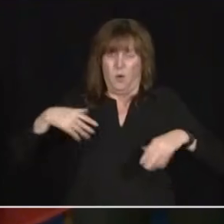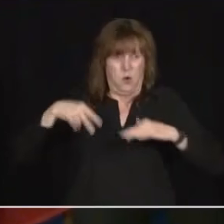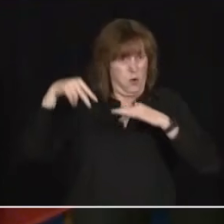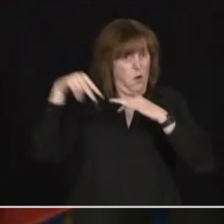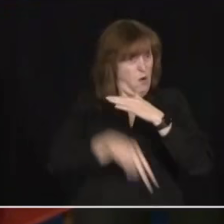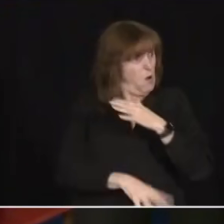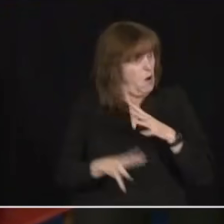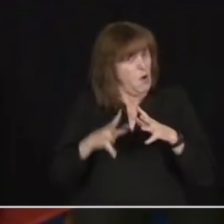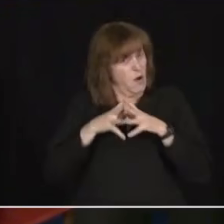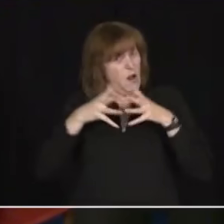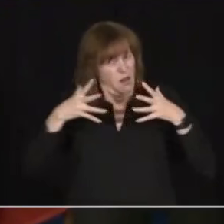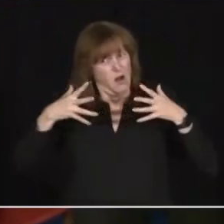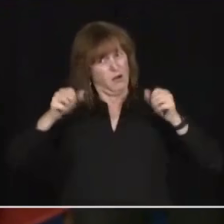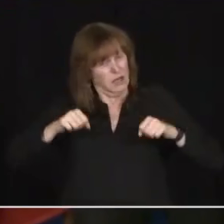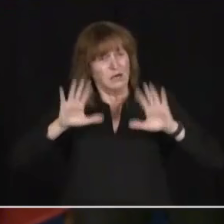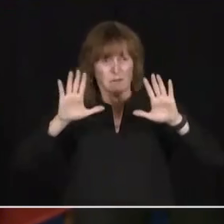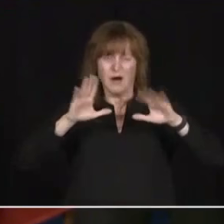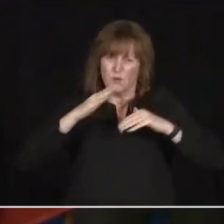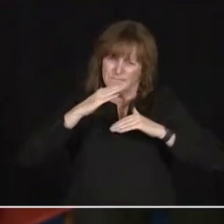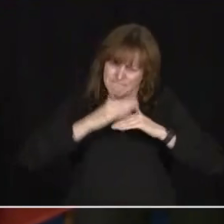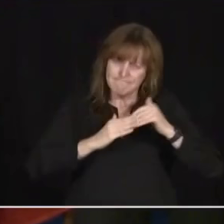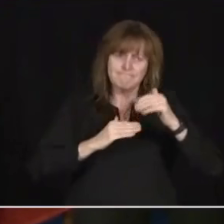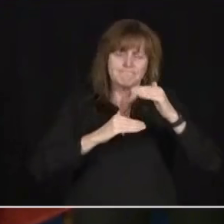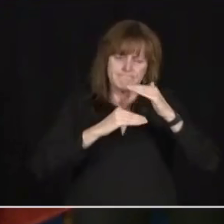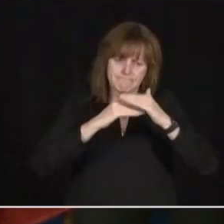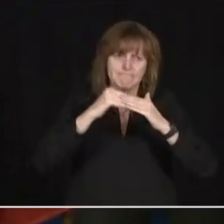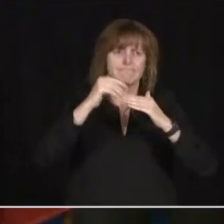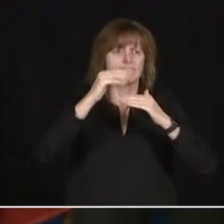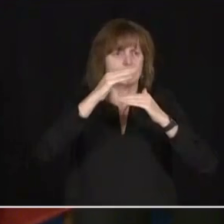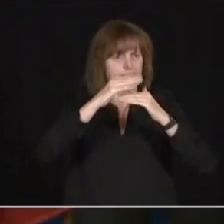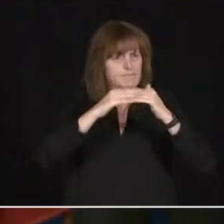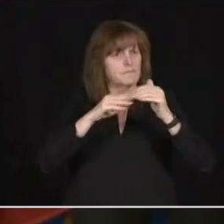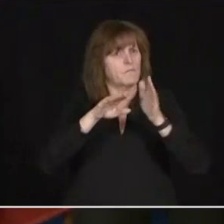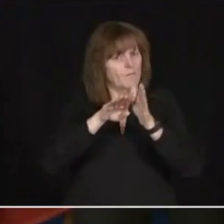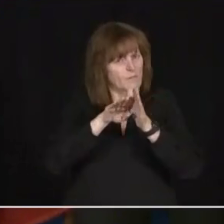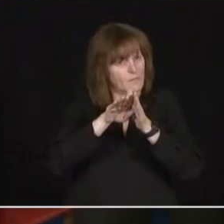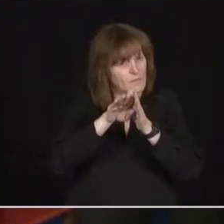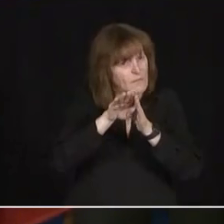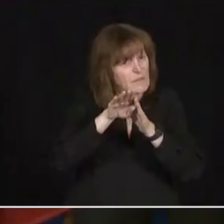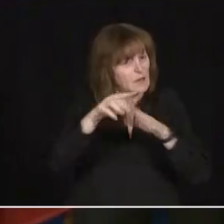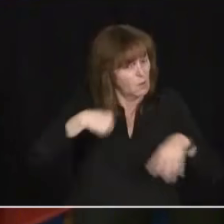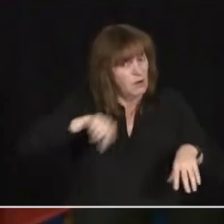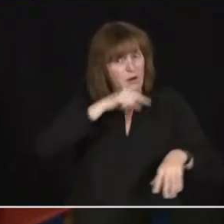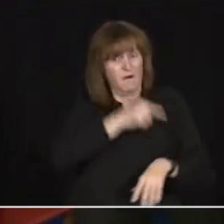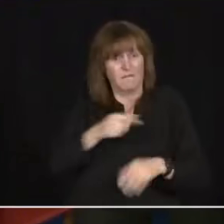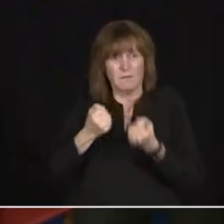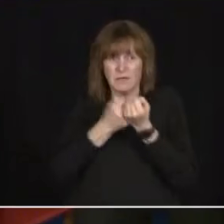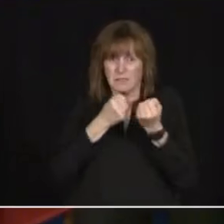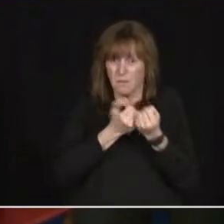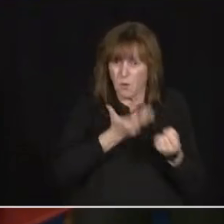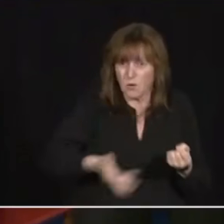there for you, we will be there for each other and together we will get the job done.